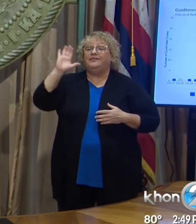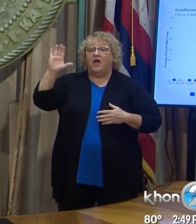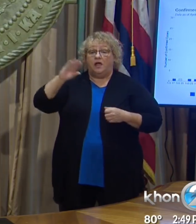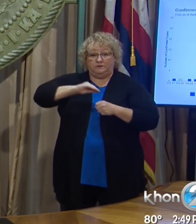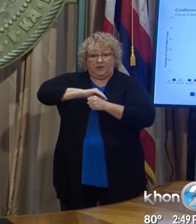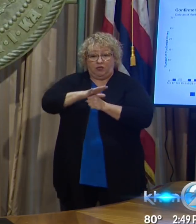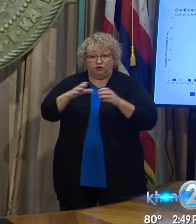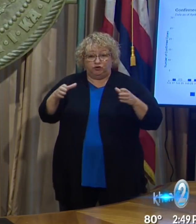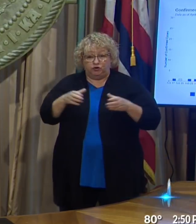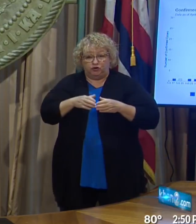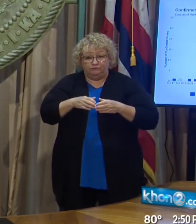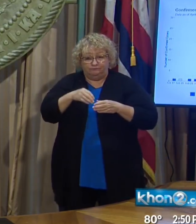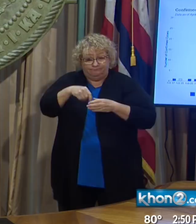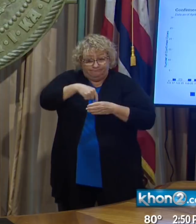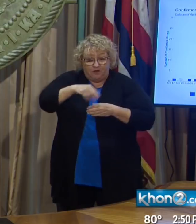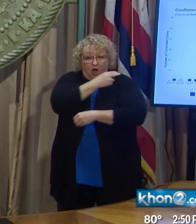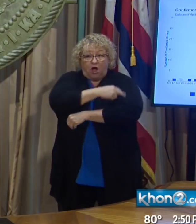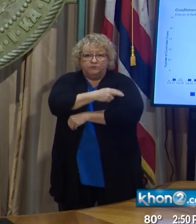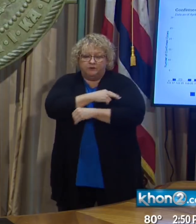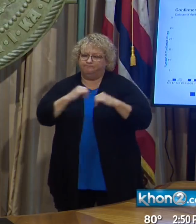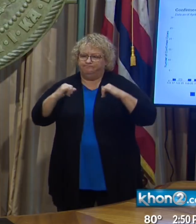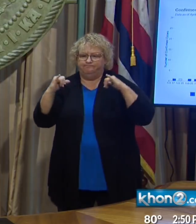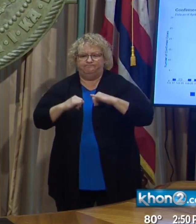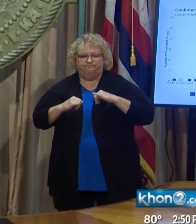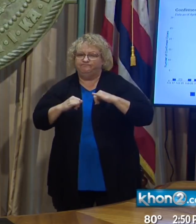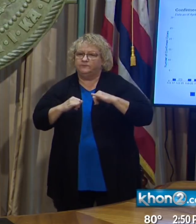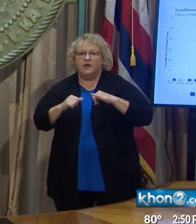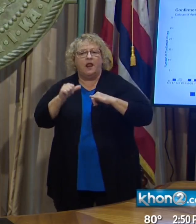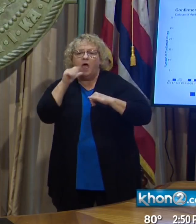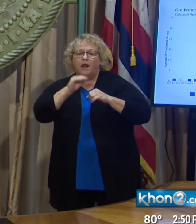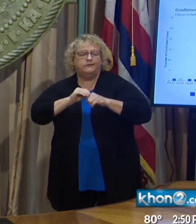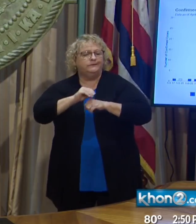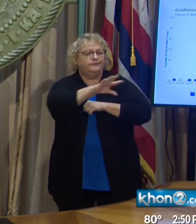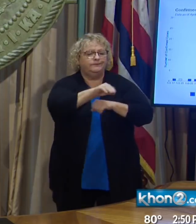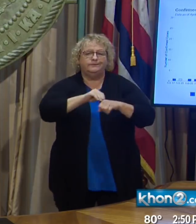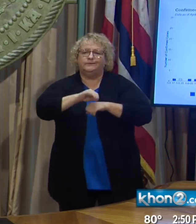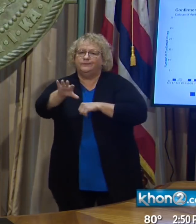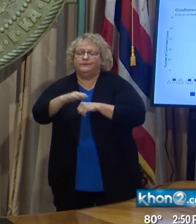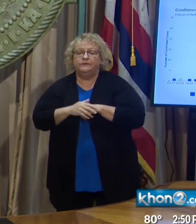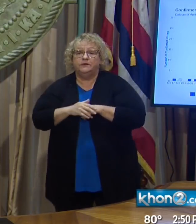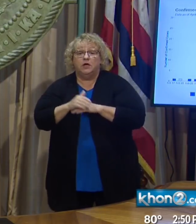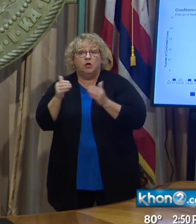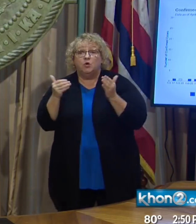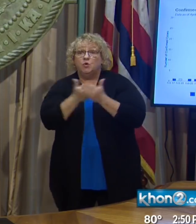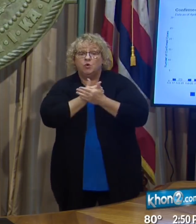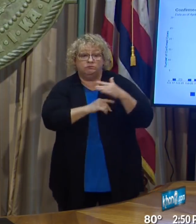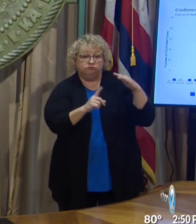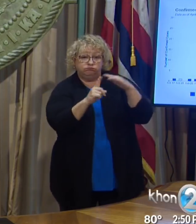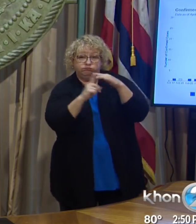AT THEIR FACILITY. AT THIS TIME, THE CASES APPEAR TO BE CONTAINED AND CONTROLLED. THERE ARE NO NEW CASES